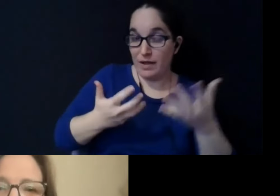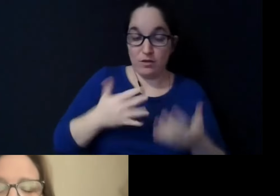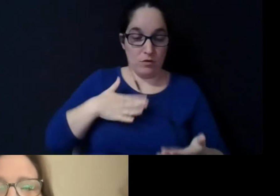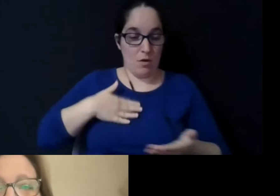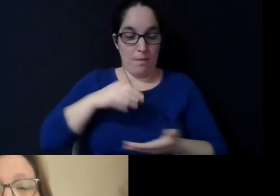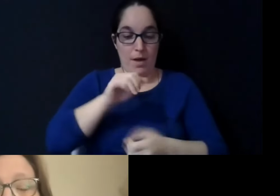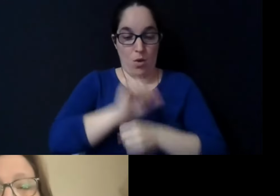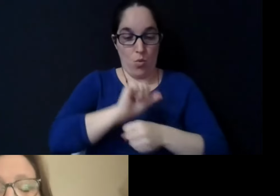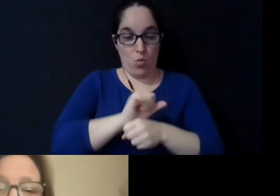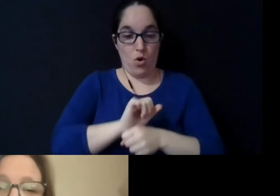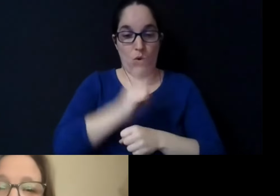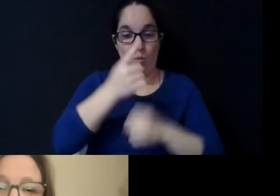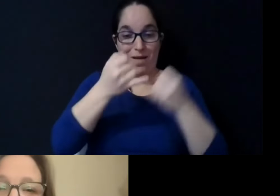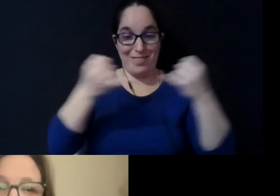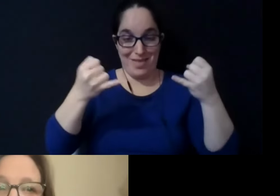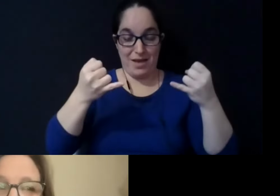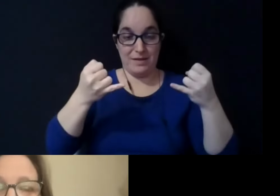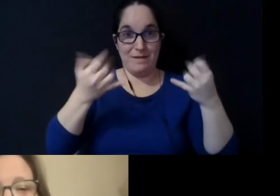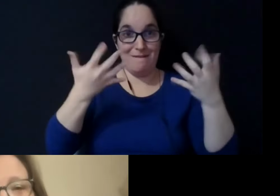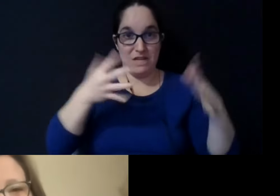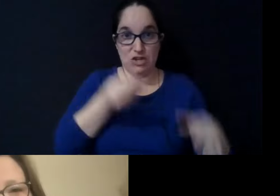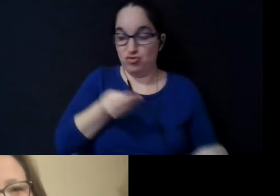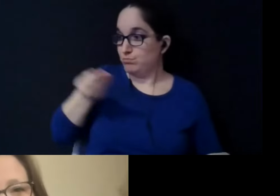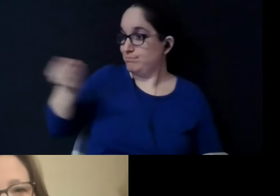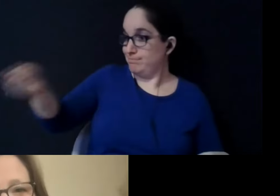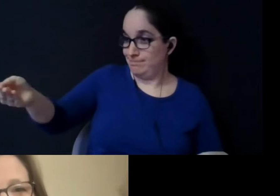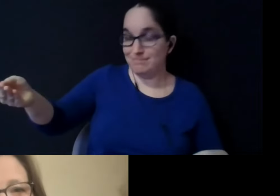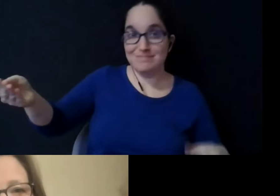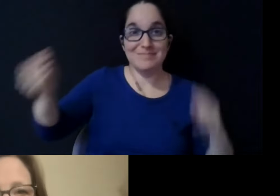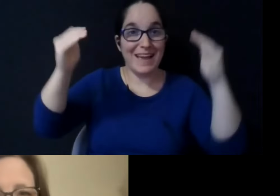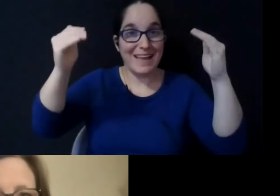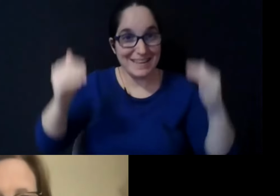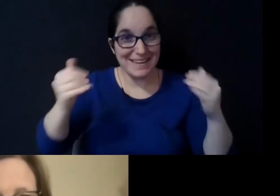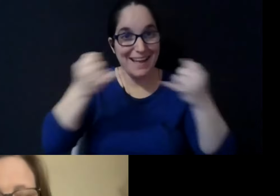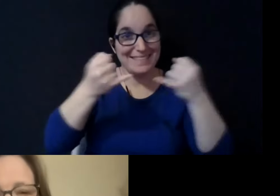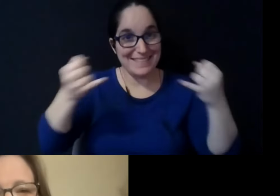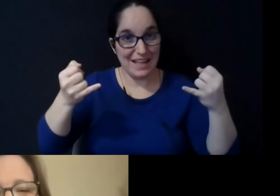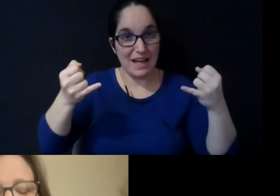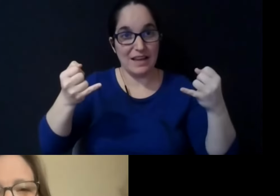line of the poem. They pass the page to a classmate who writes the next line folds it over the first